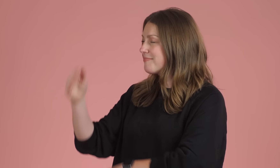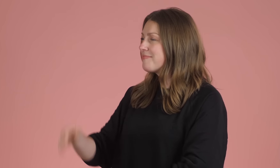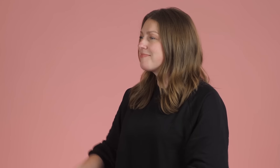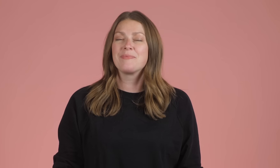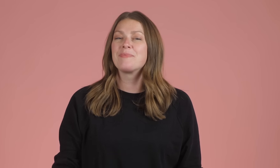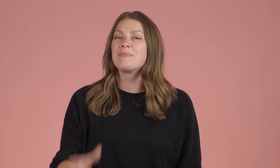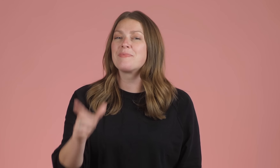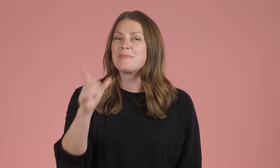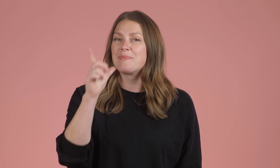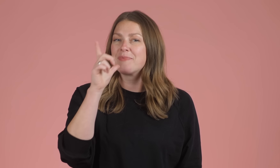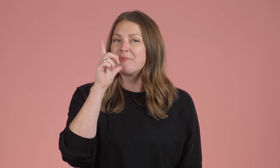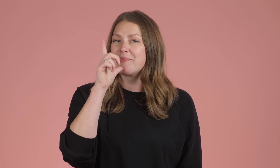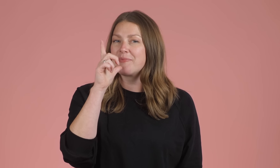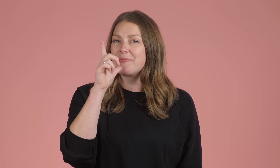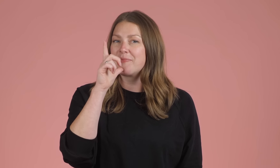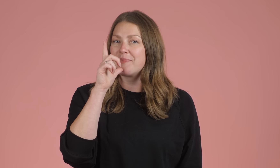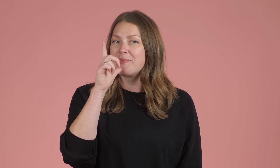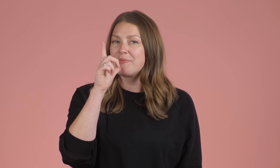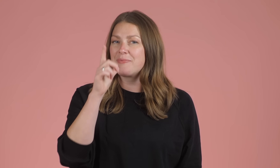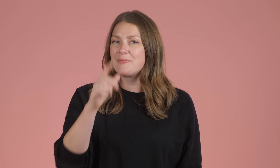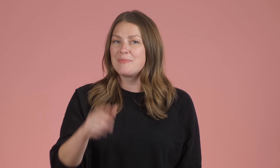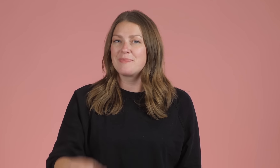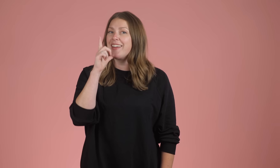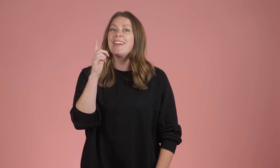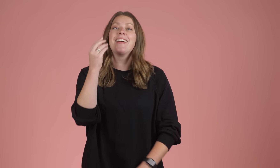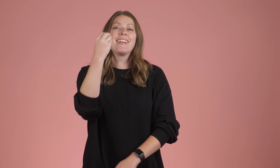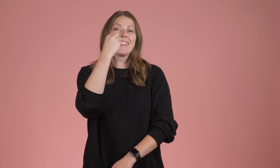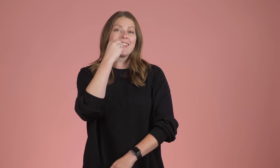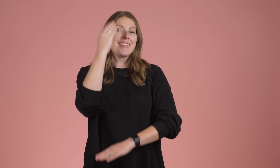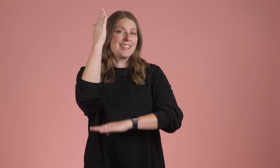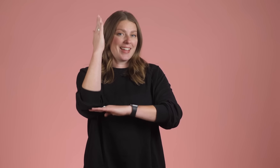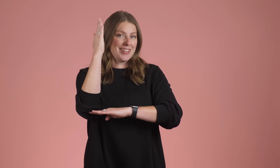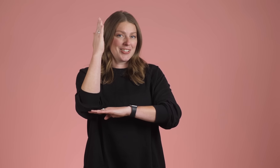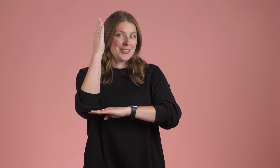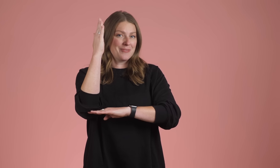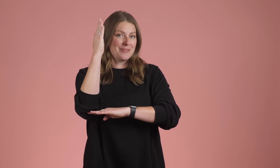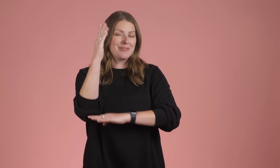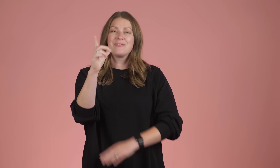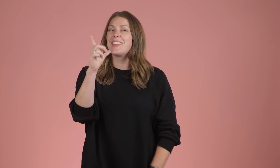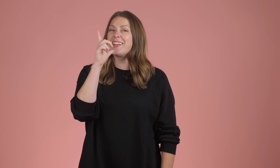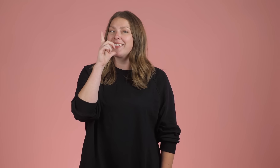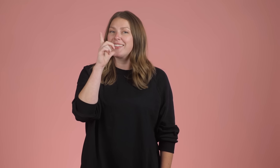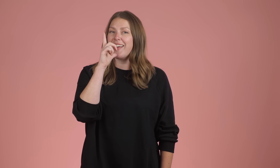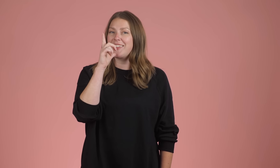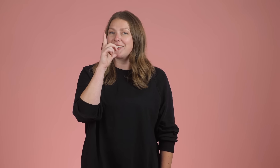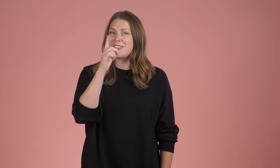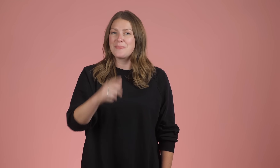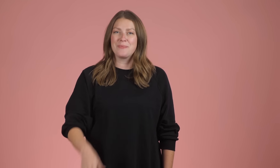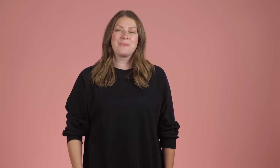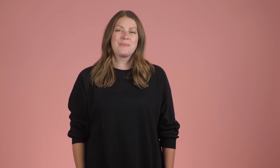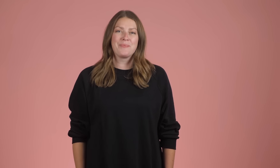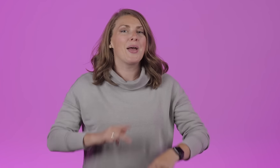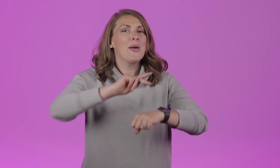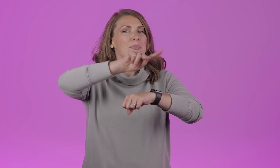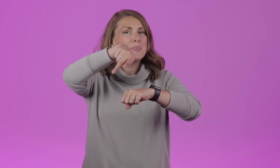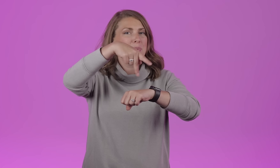Or an L for eat. Lunch.